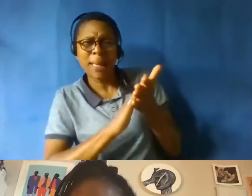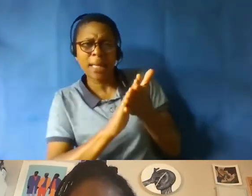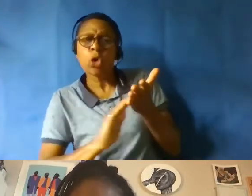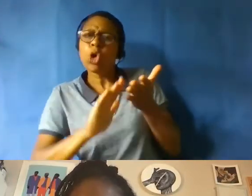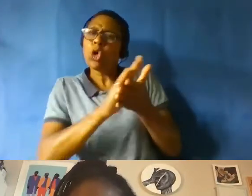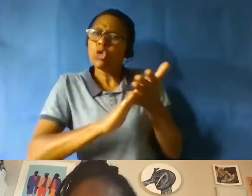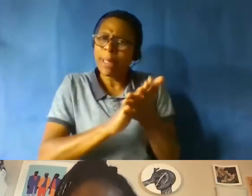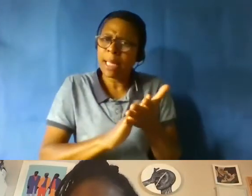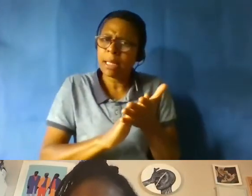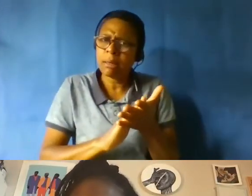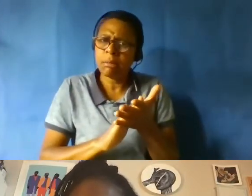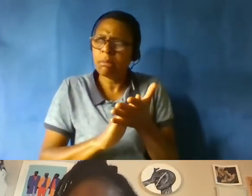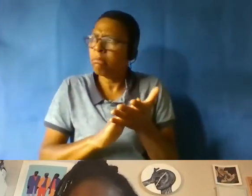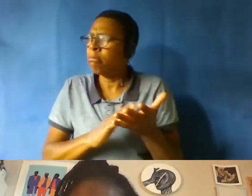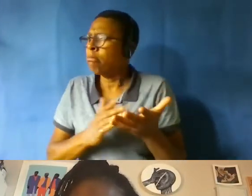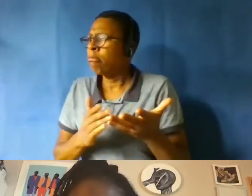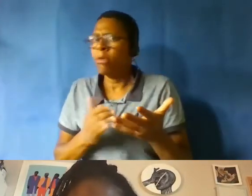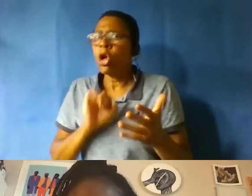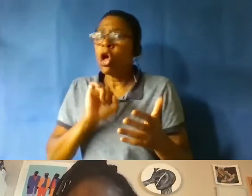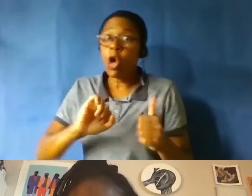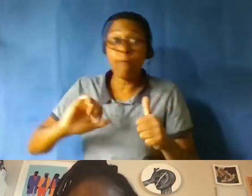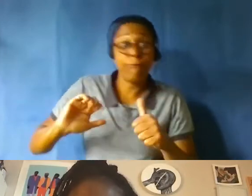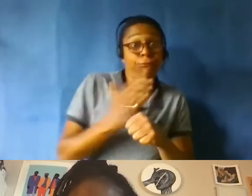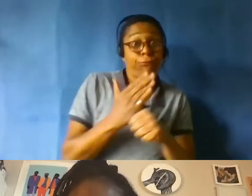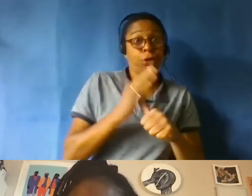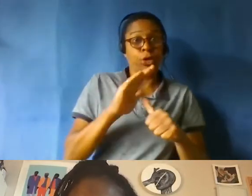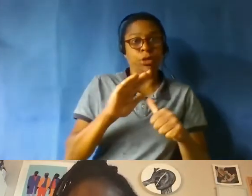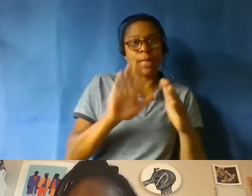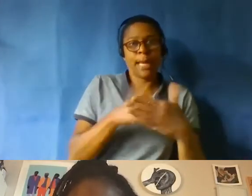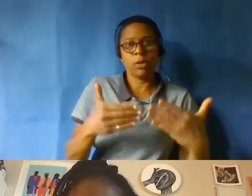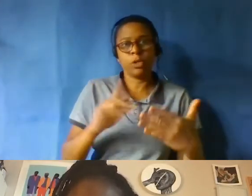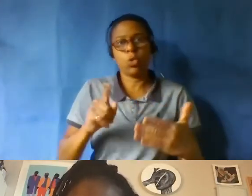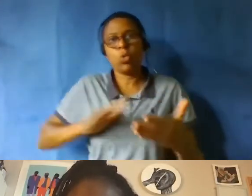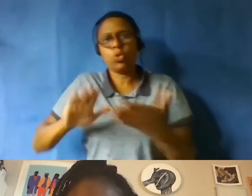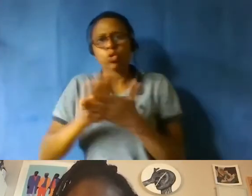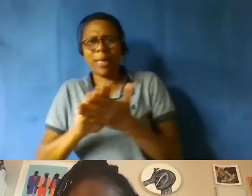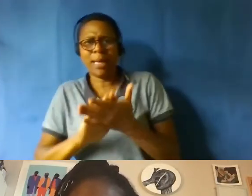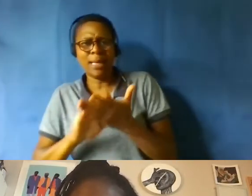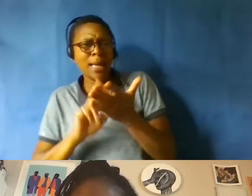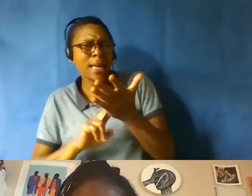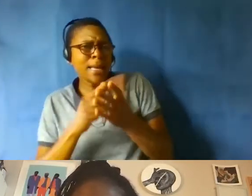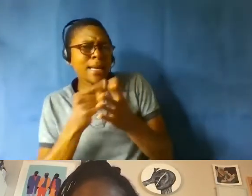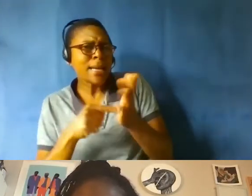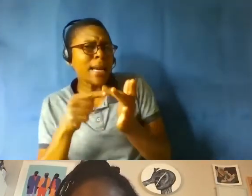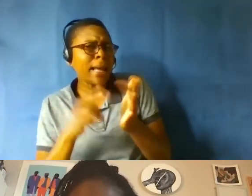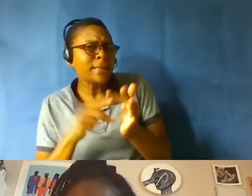more aptly than I ever could but I do think there are certain discursive